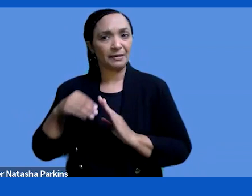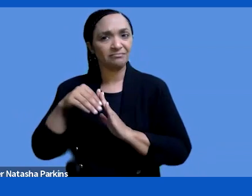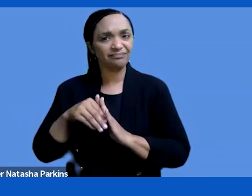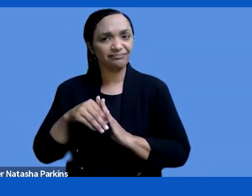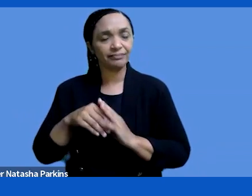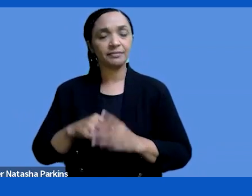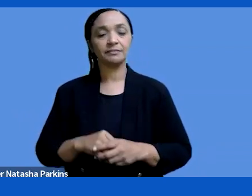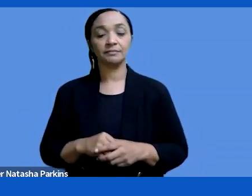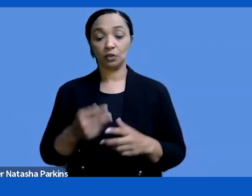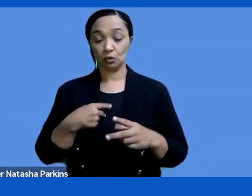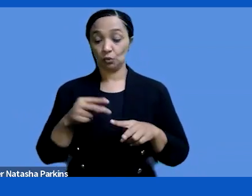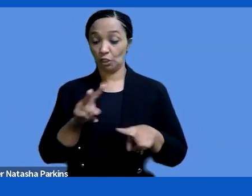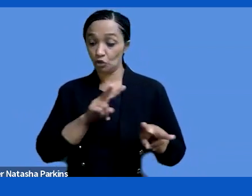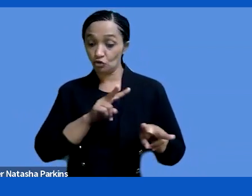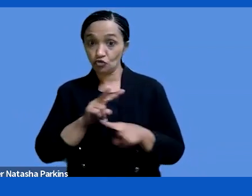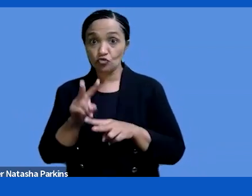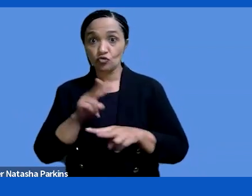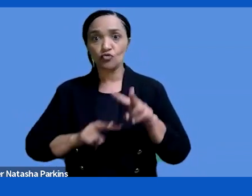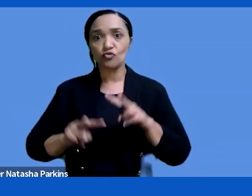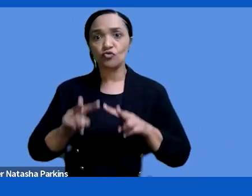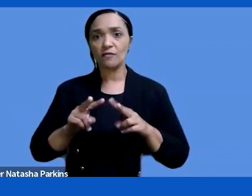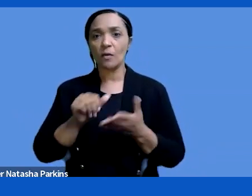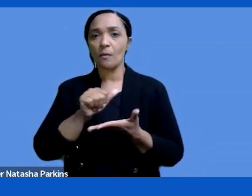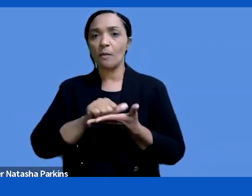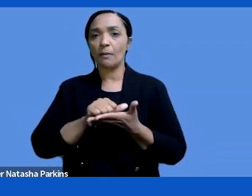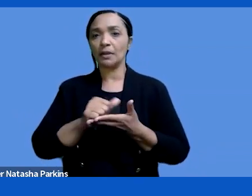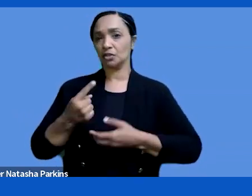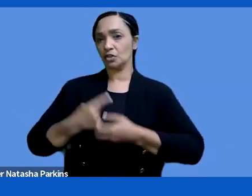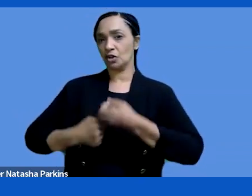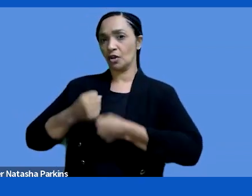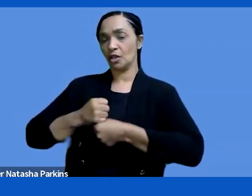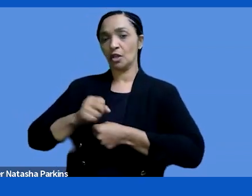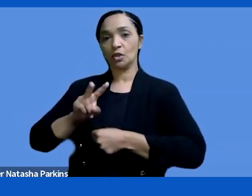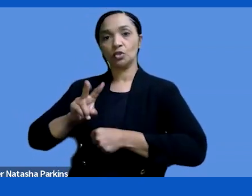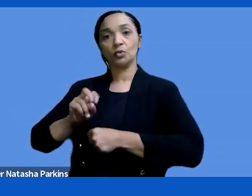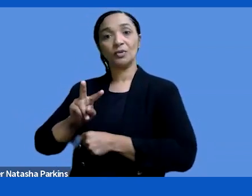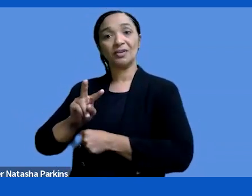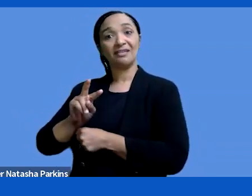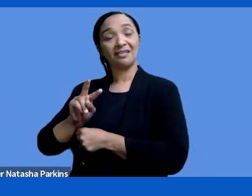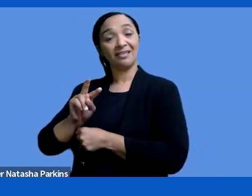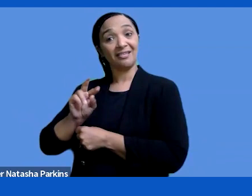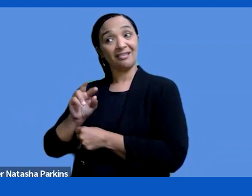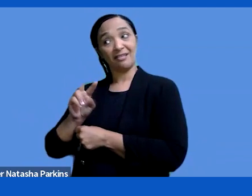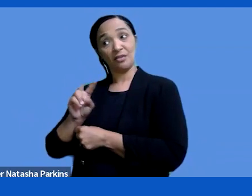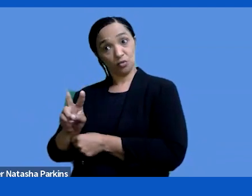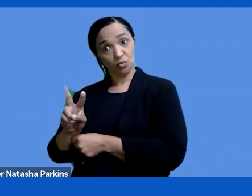that published last year, it is an issue, but not sort of at the moment, the Commission was